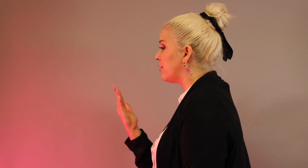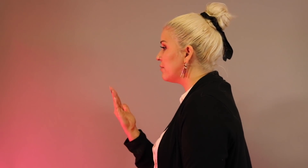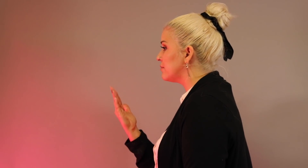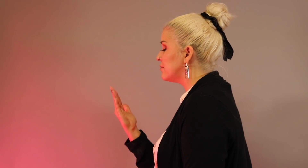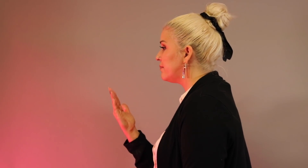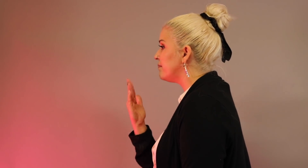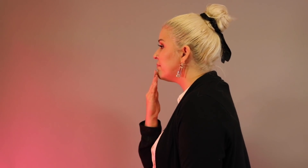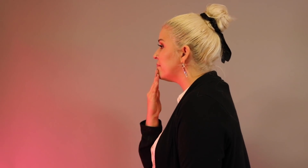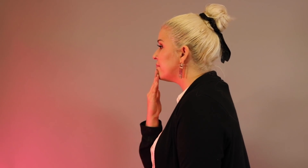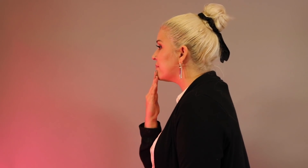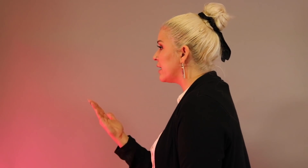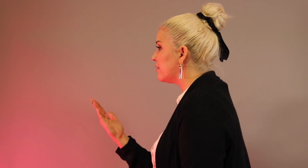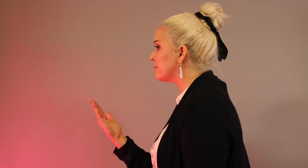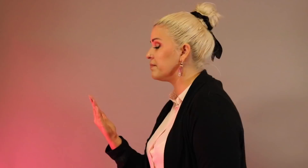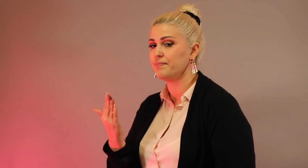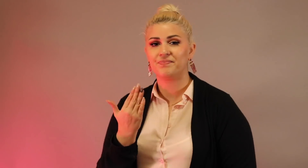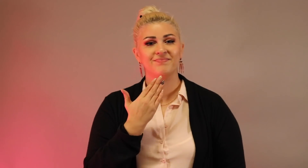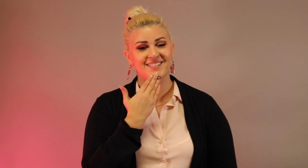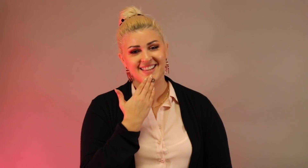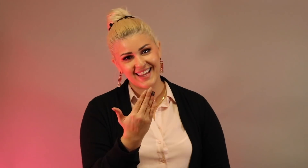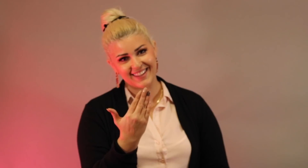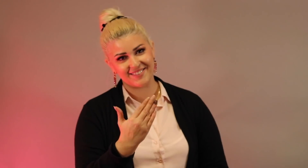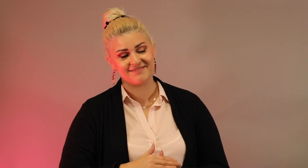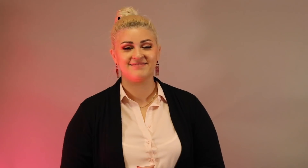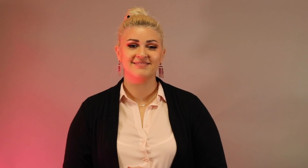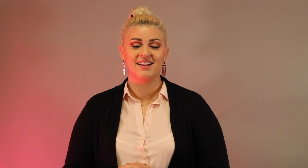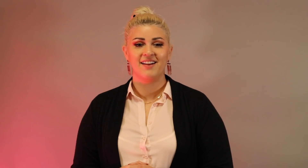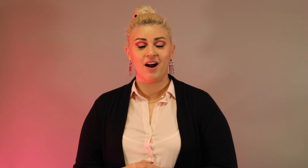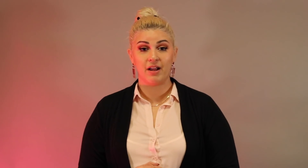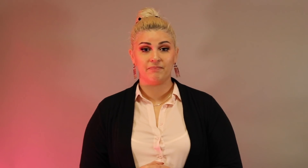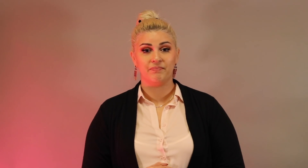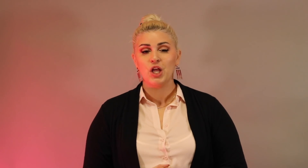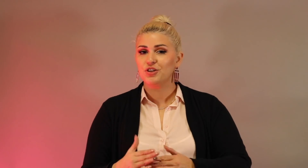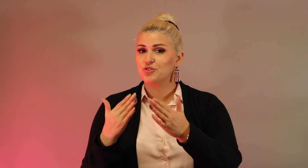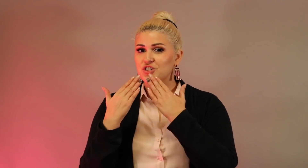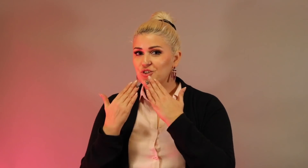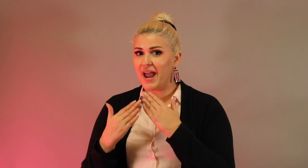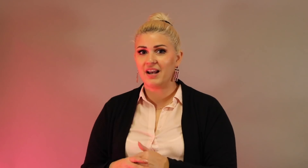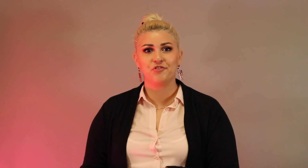Thank you. All right,, You can do this two handed